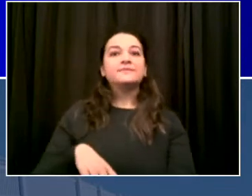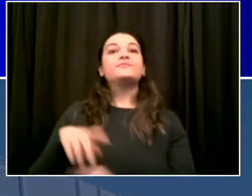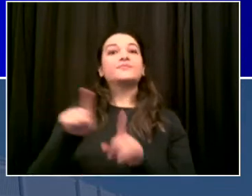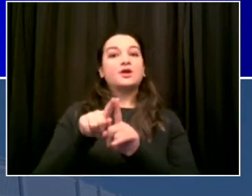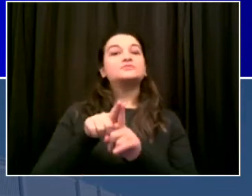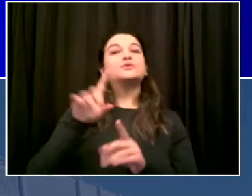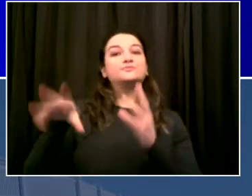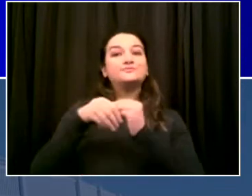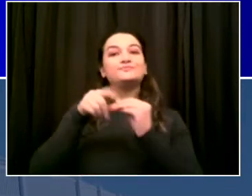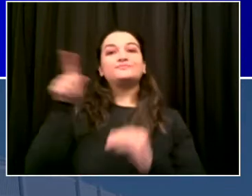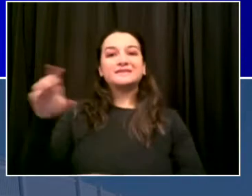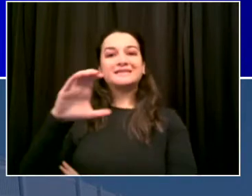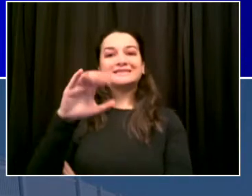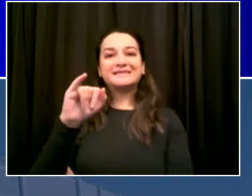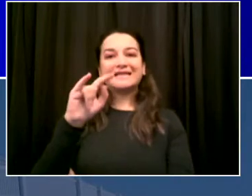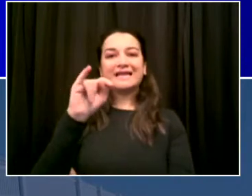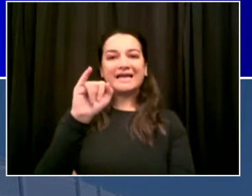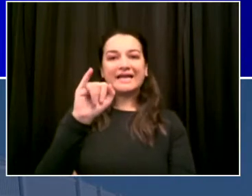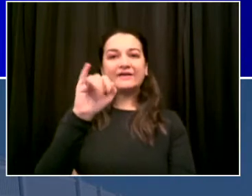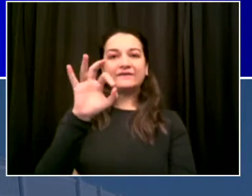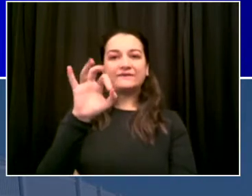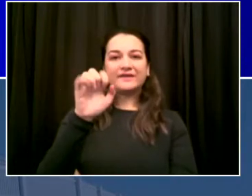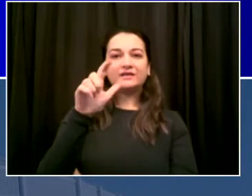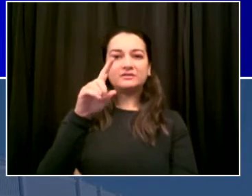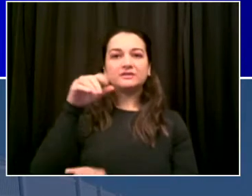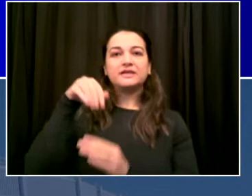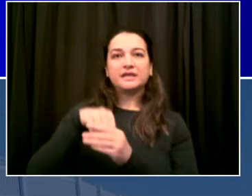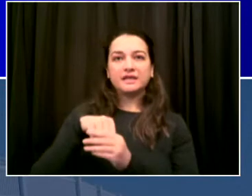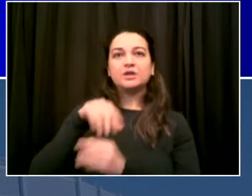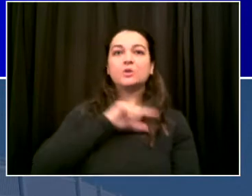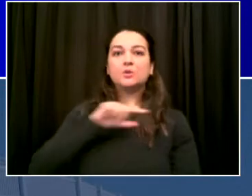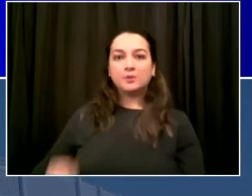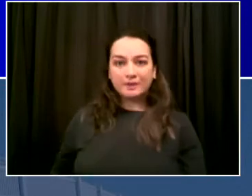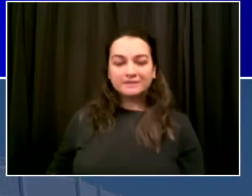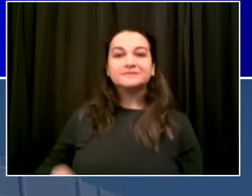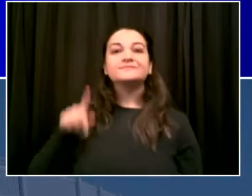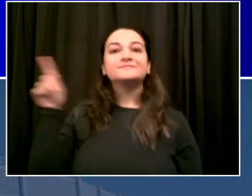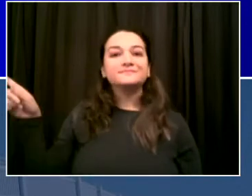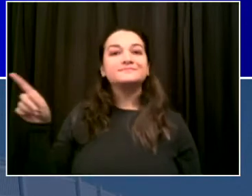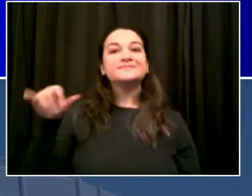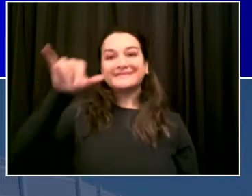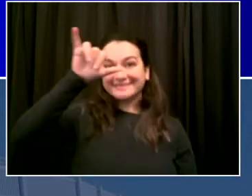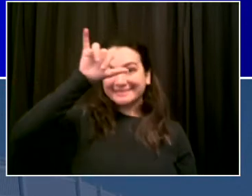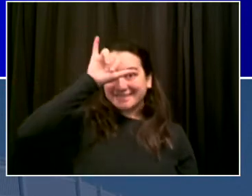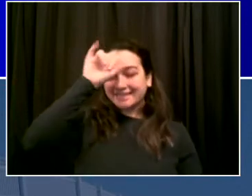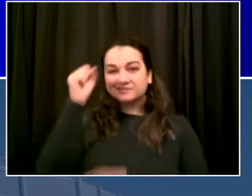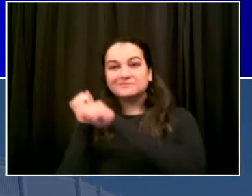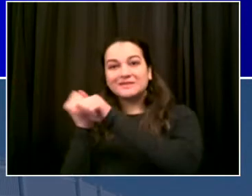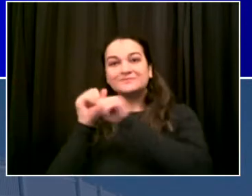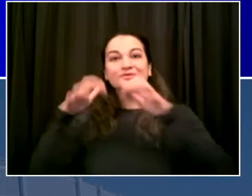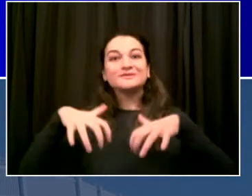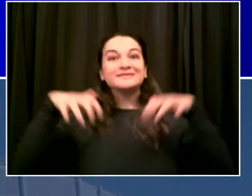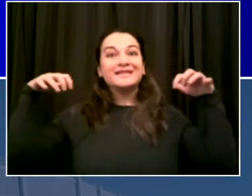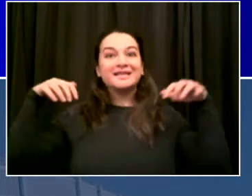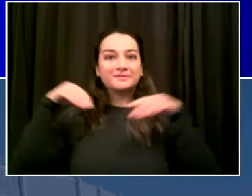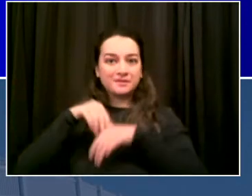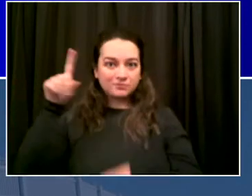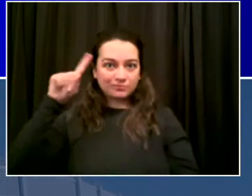CITY FIELD, YANKEESE TADIUM, THTHNAK K OUY TO TH NEW YORK YANKEES. BUT ALL OF THIS.